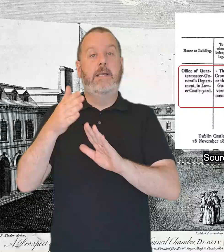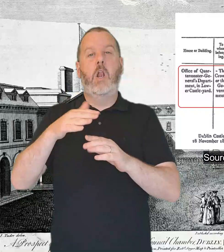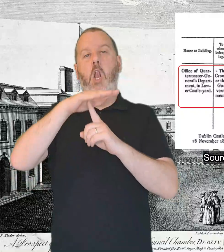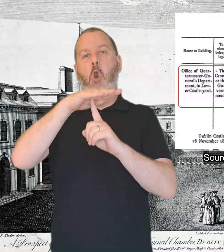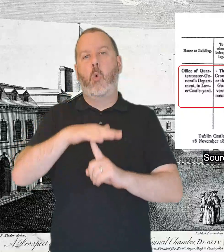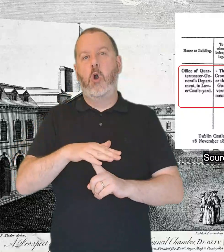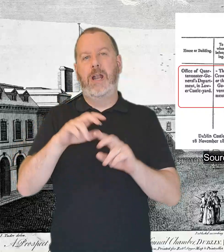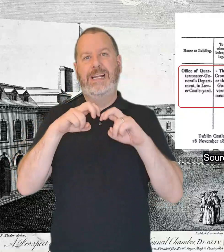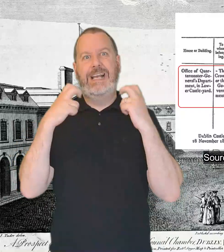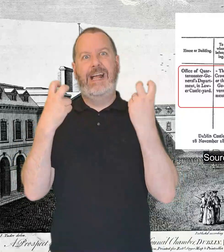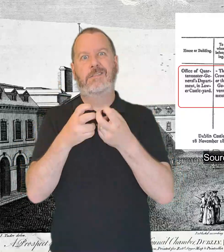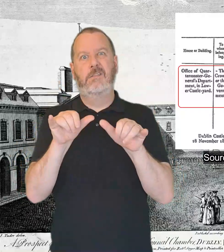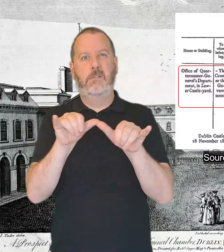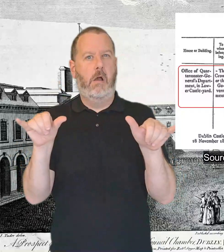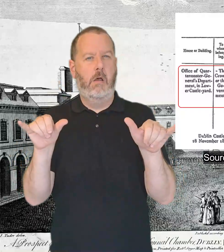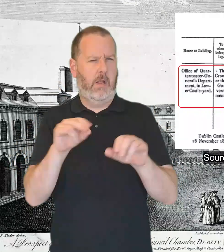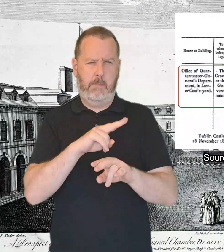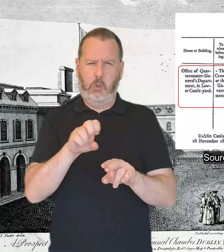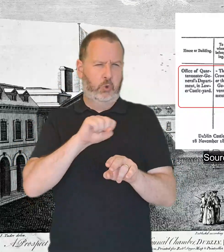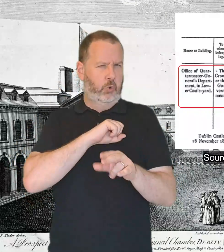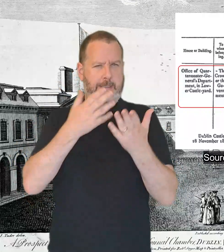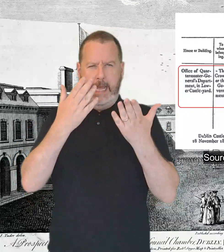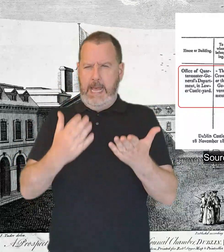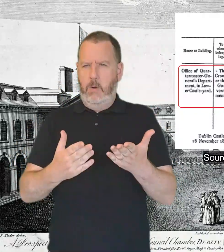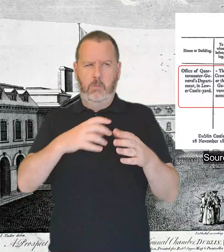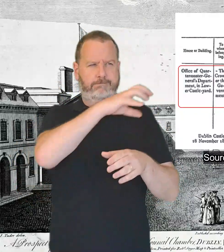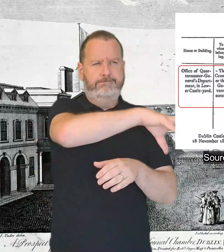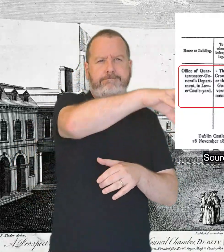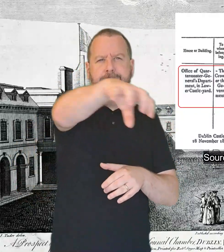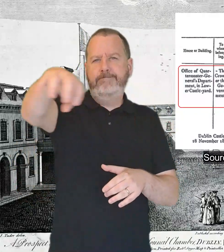was in a building in the lower Castle yard.